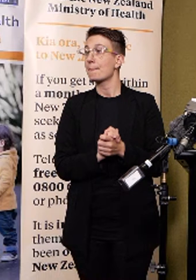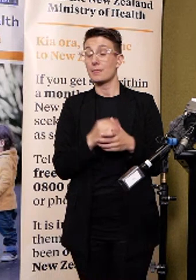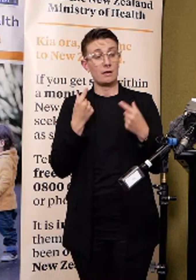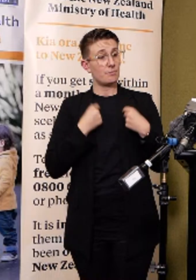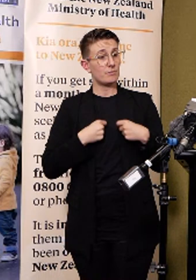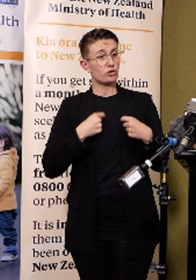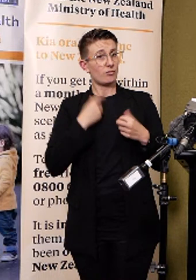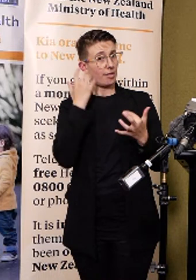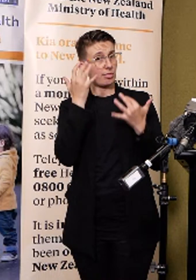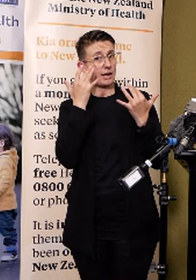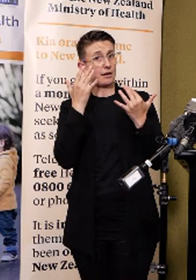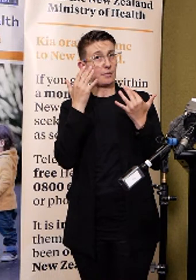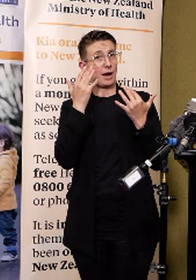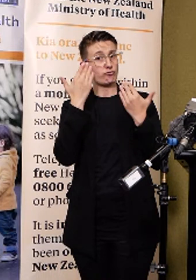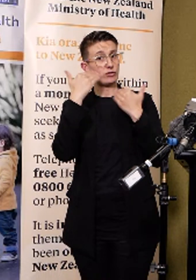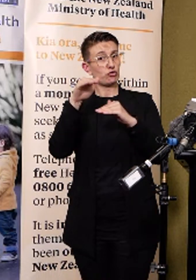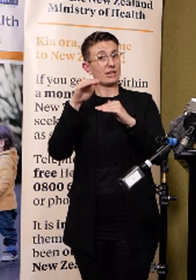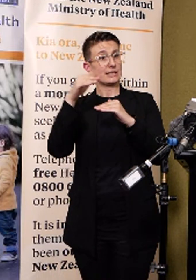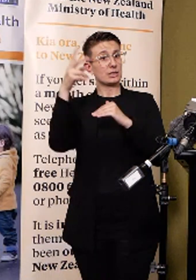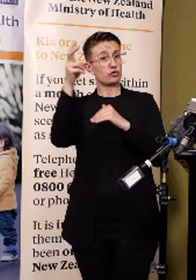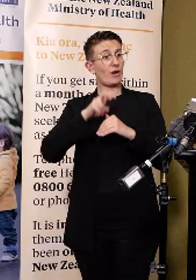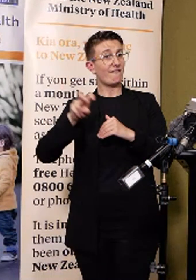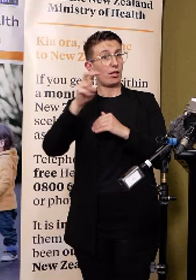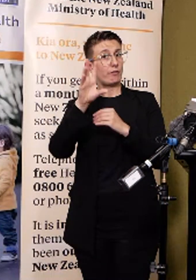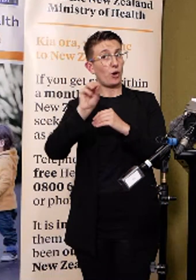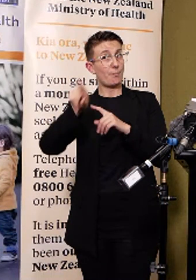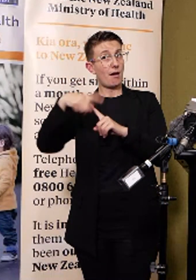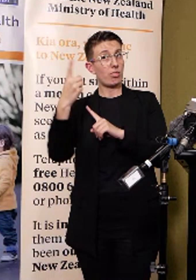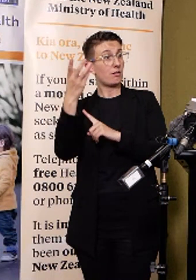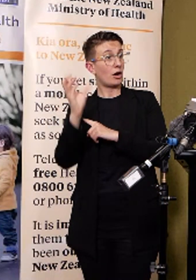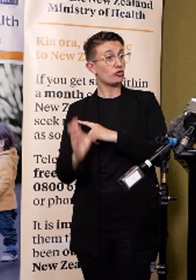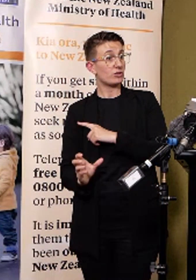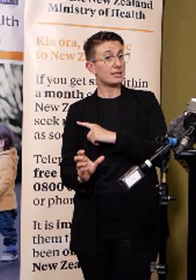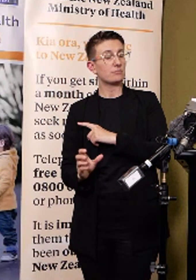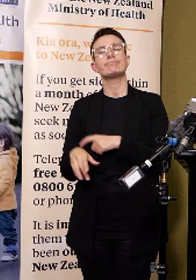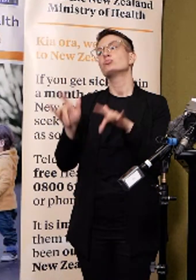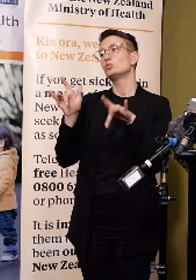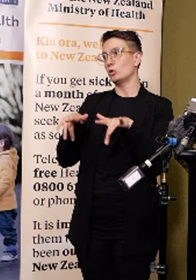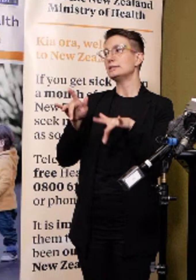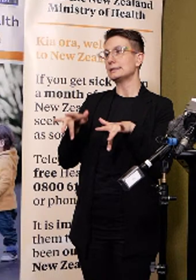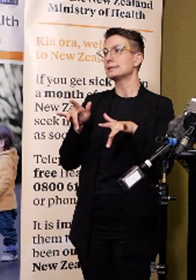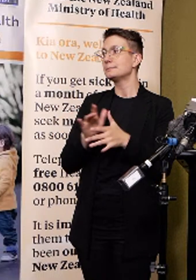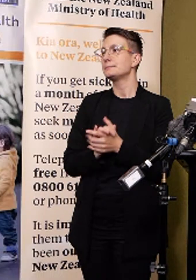restrictions to other countries, like ?? Yeah, not at this point in time, because the number